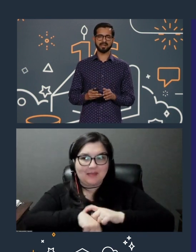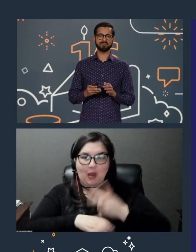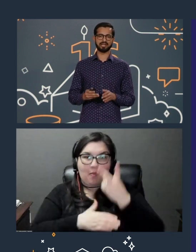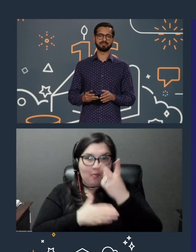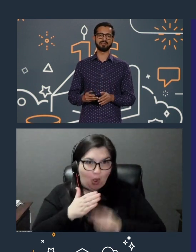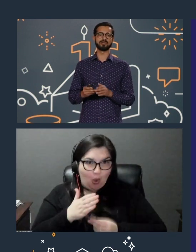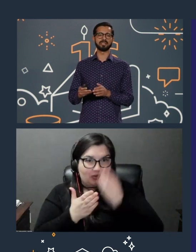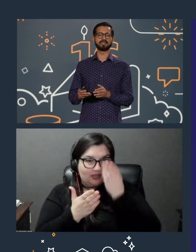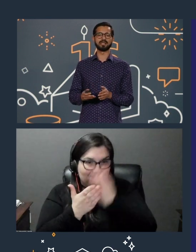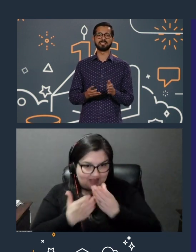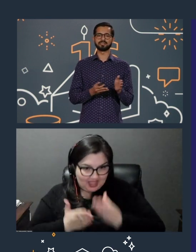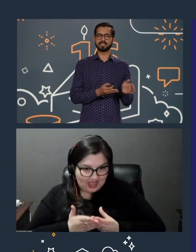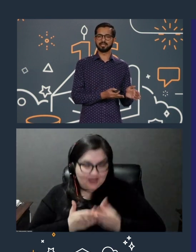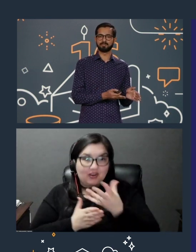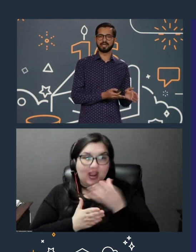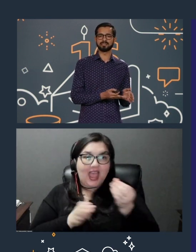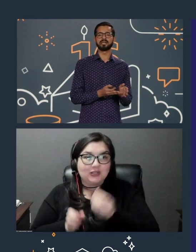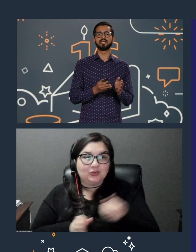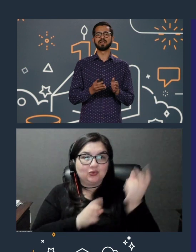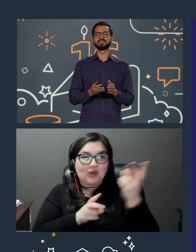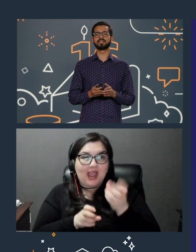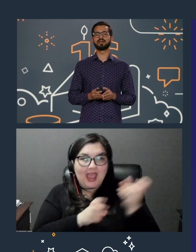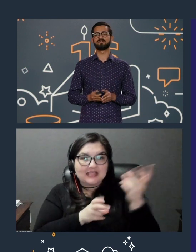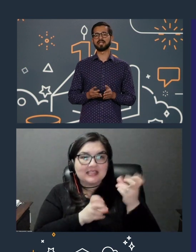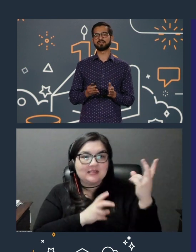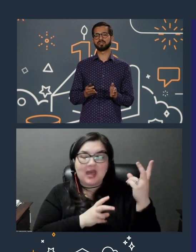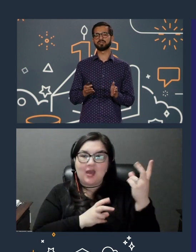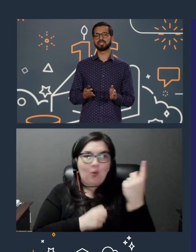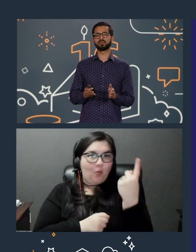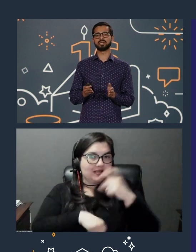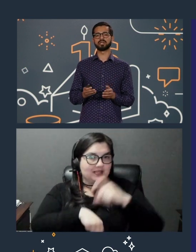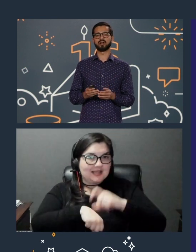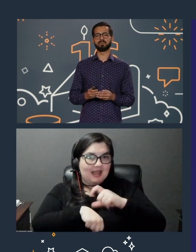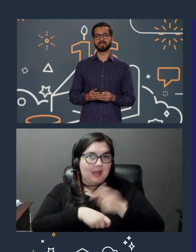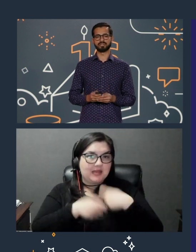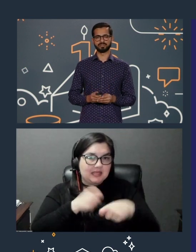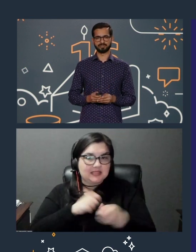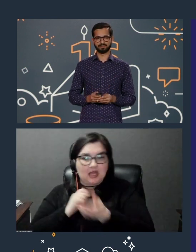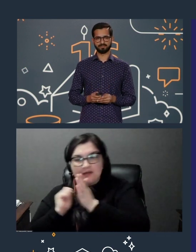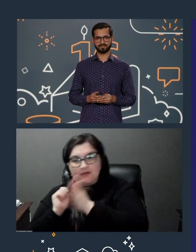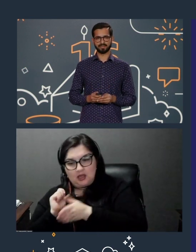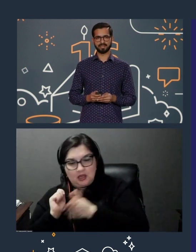and transmit your data in a single pass, instead of as two sequential operations.